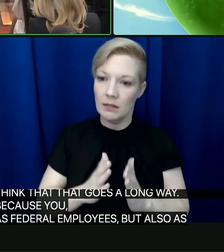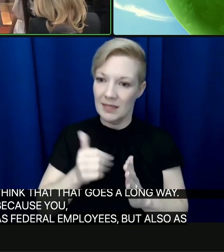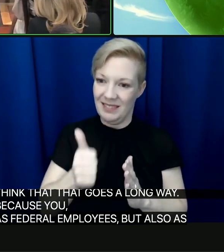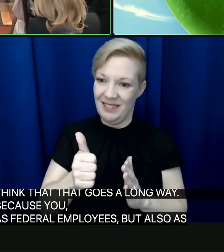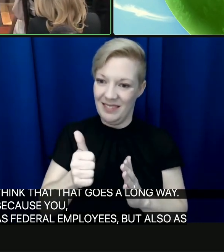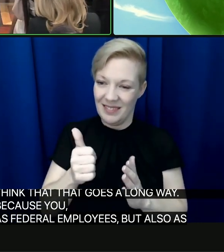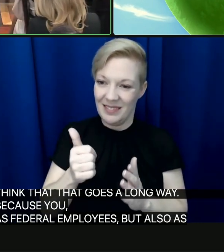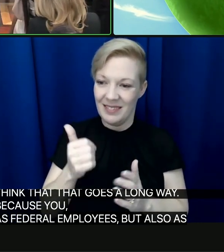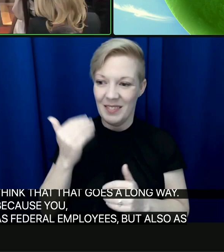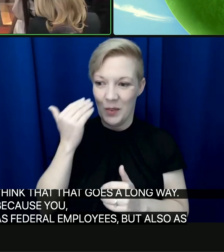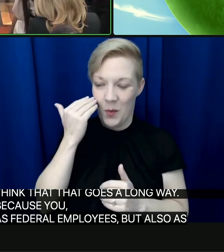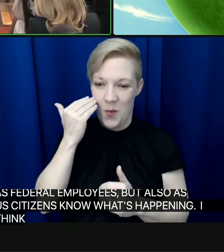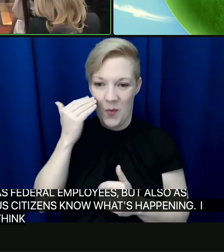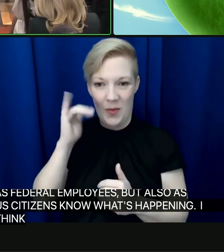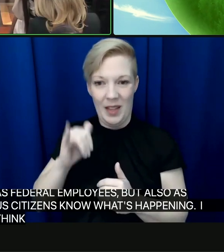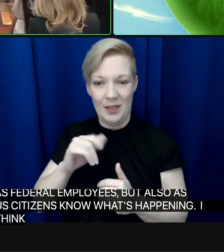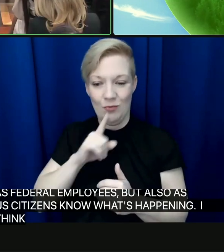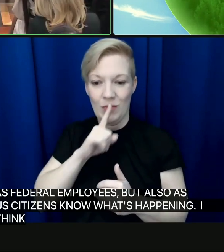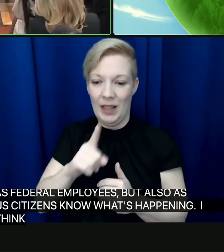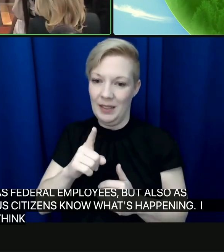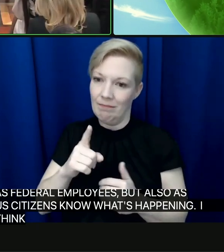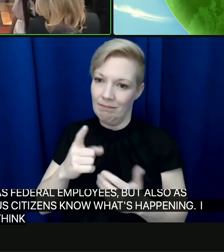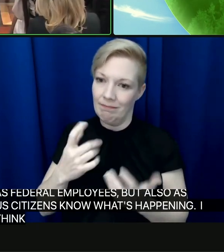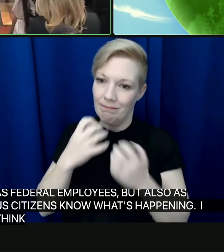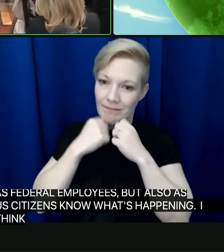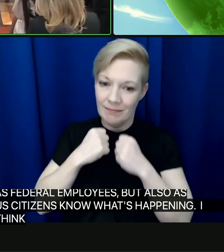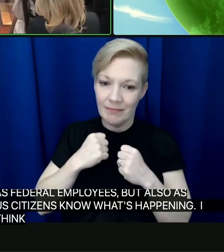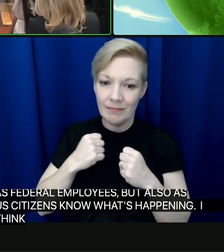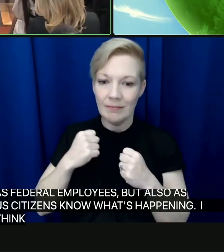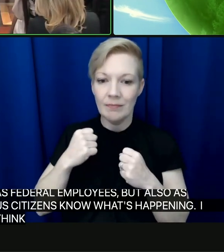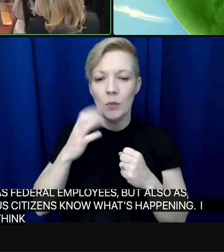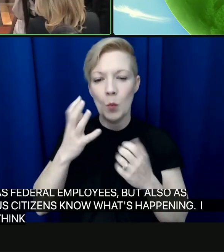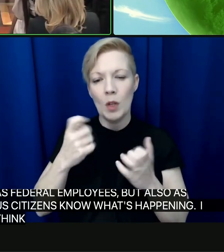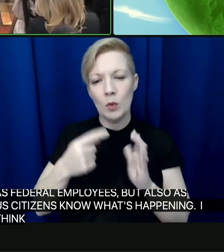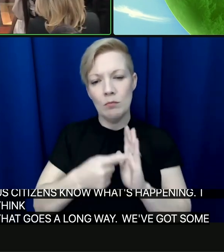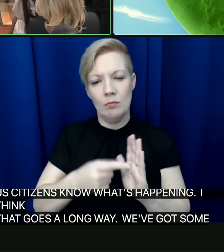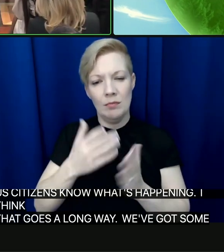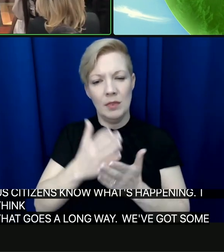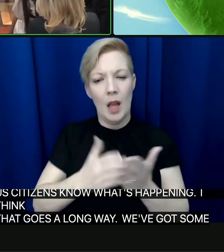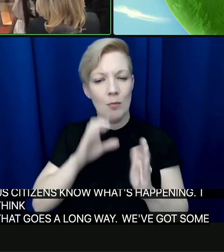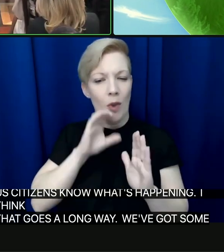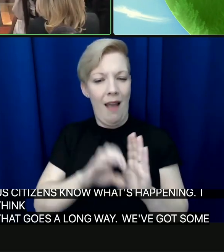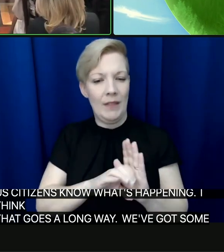And we've got some graphics here that we can pop that up to, too,